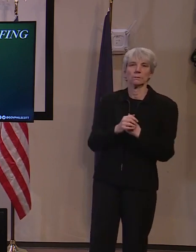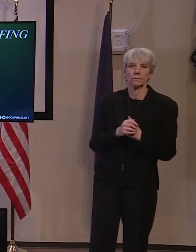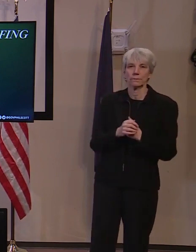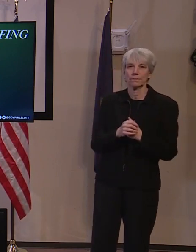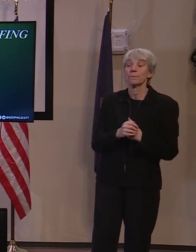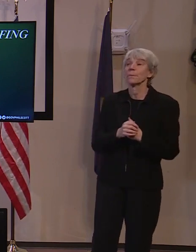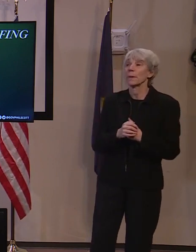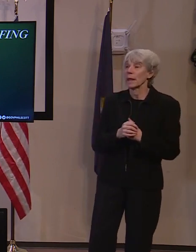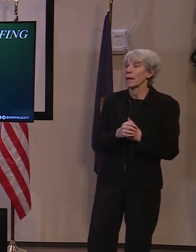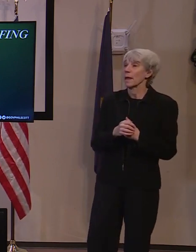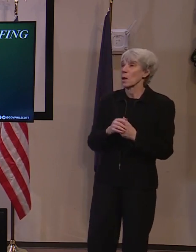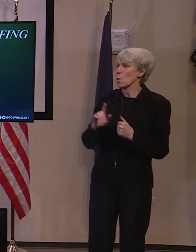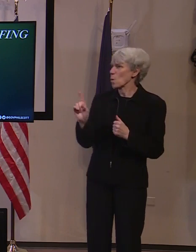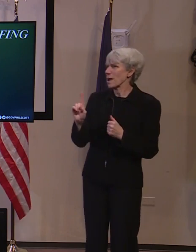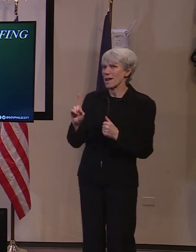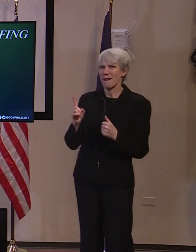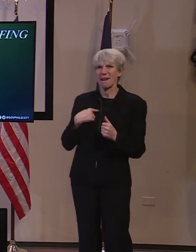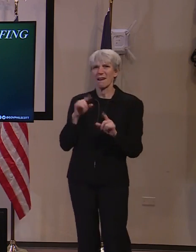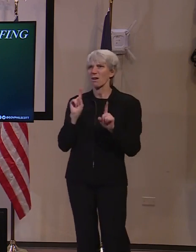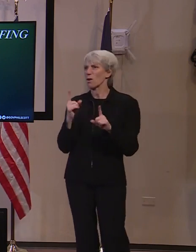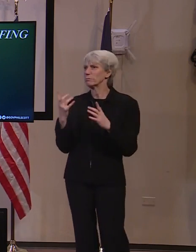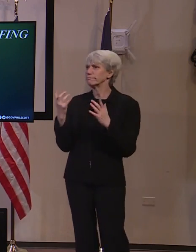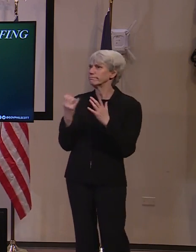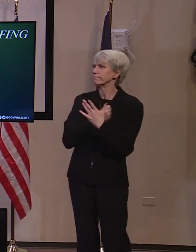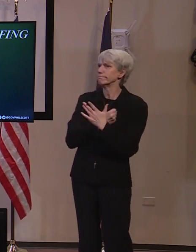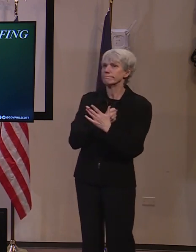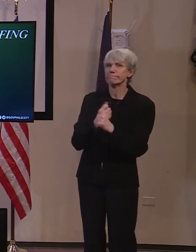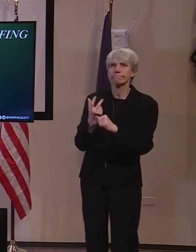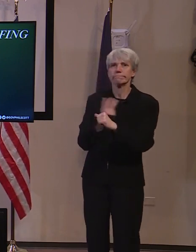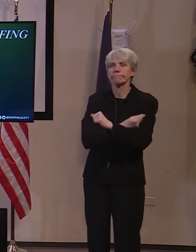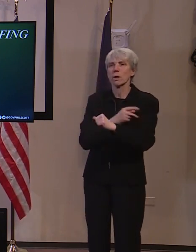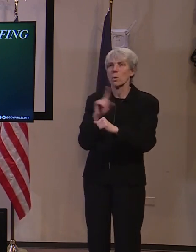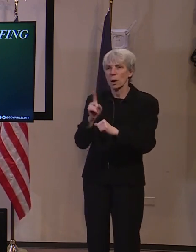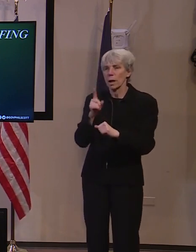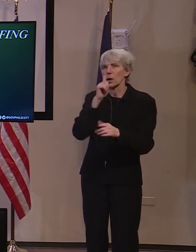including walking opportunities at health Vermont dot gov slash my vaccine.